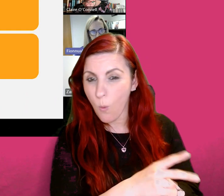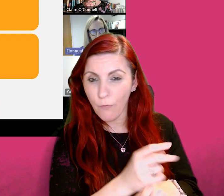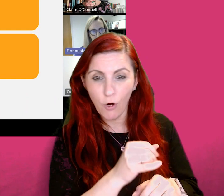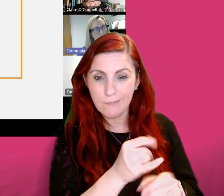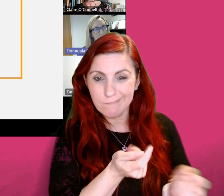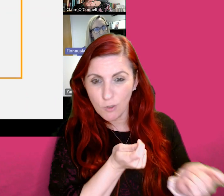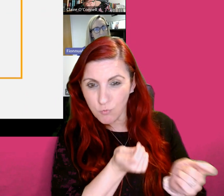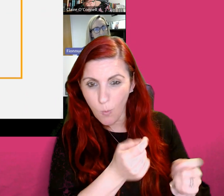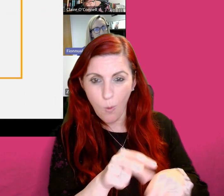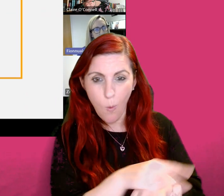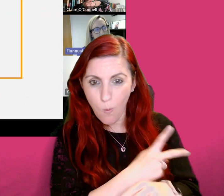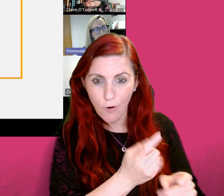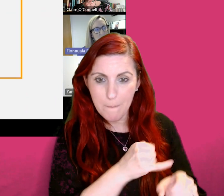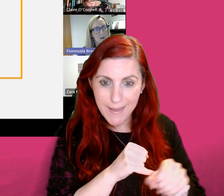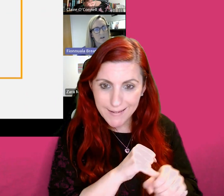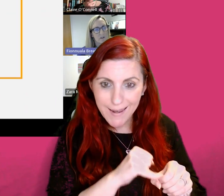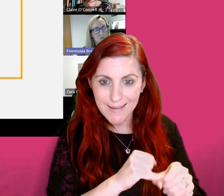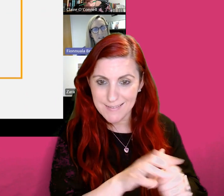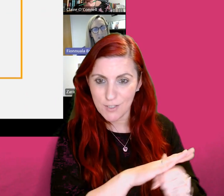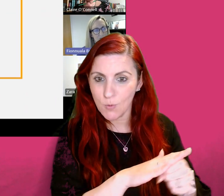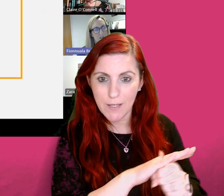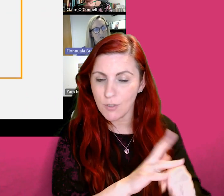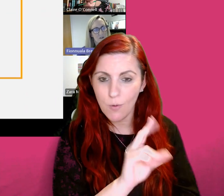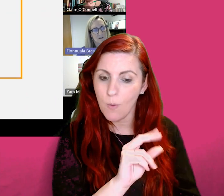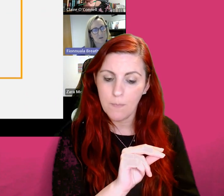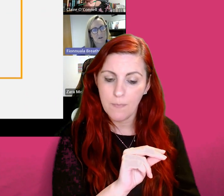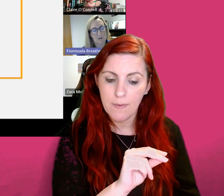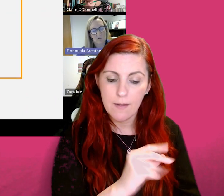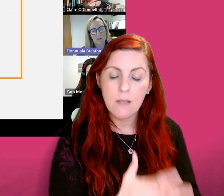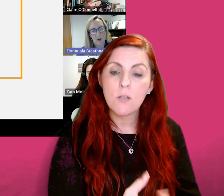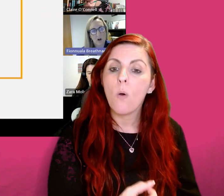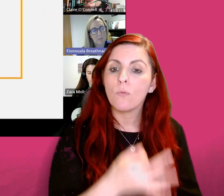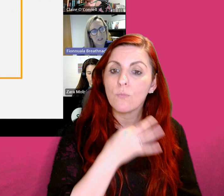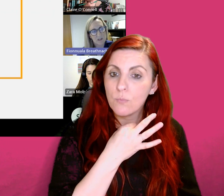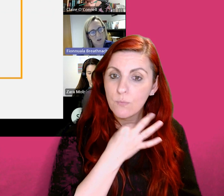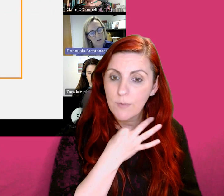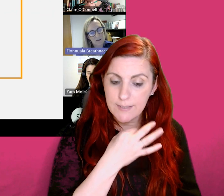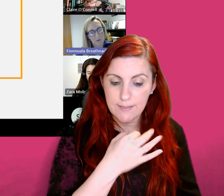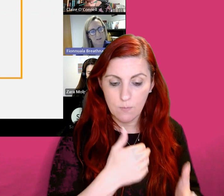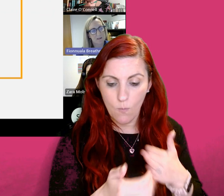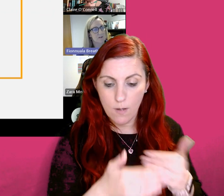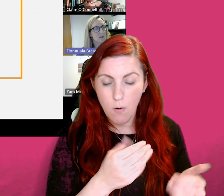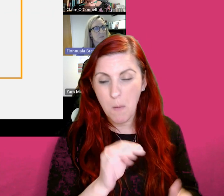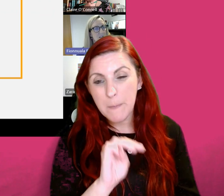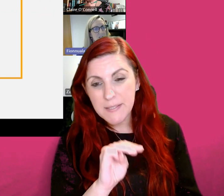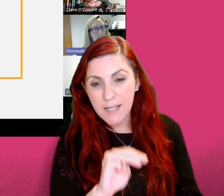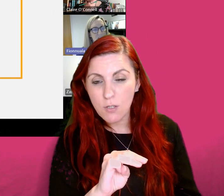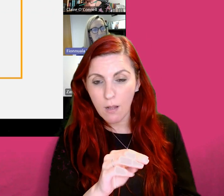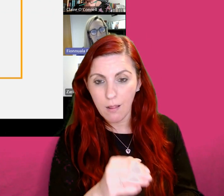condition um so the risk factors assoc or the the con potential consequences of diabetes you